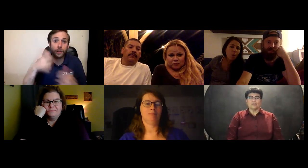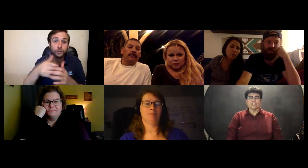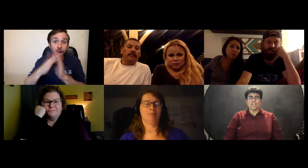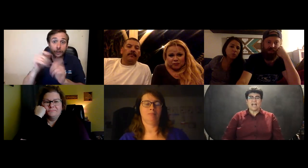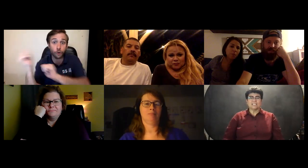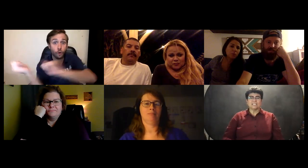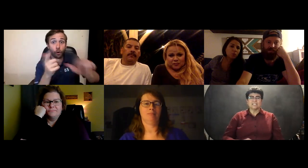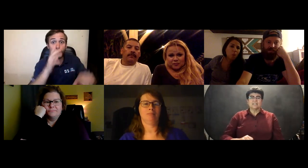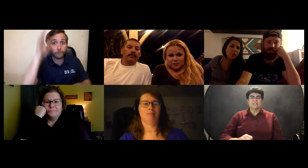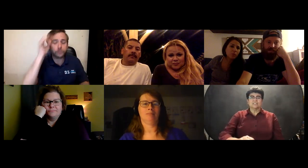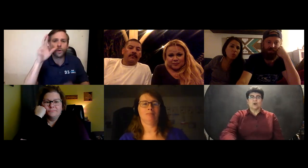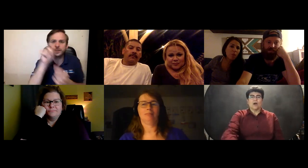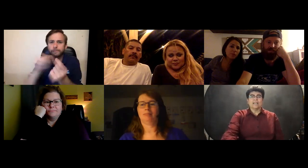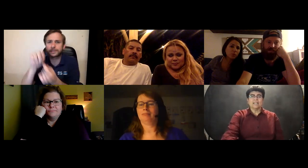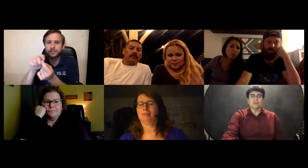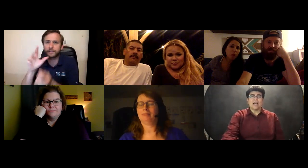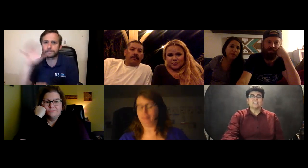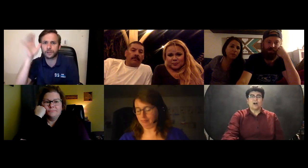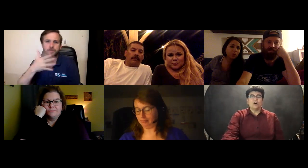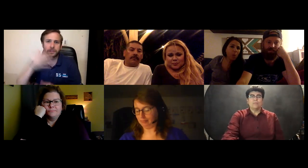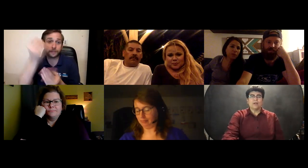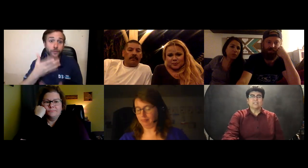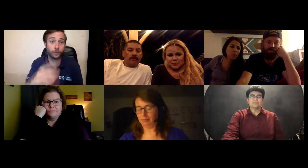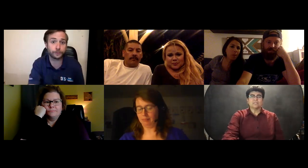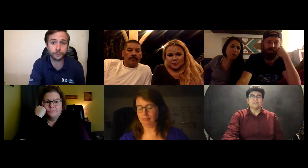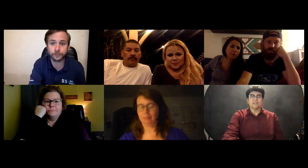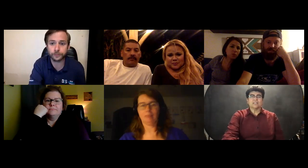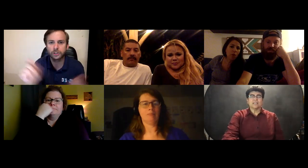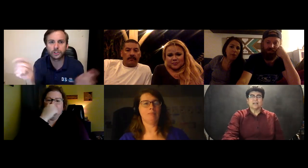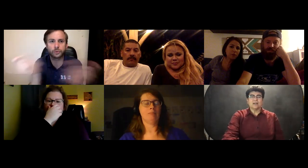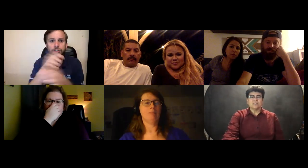the chat so i'd like to ask all parents